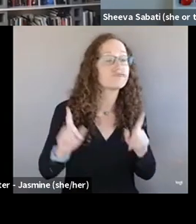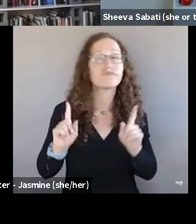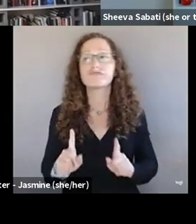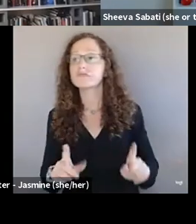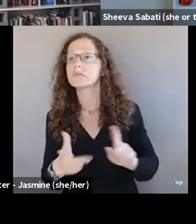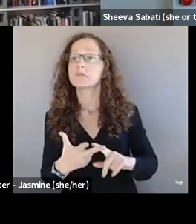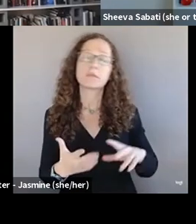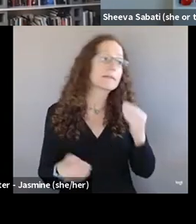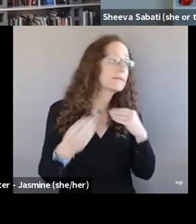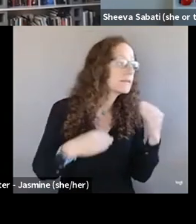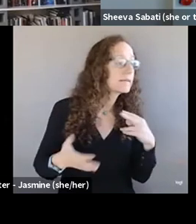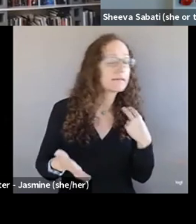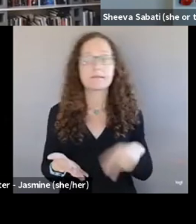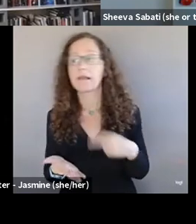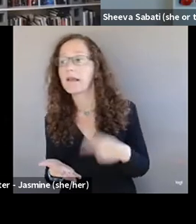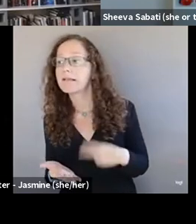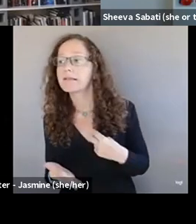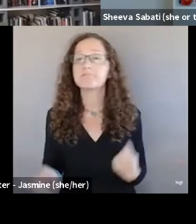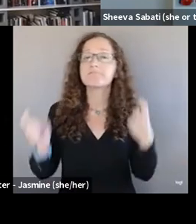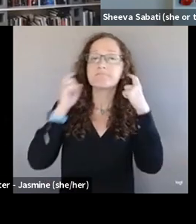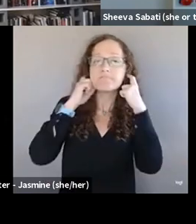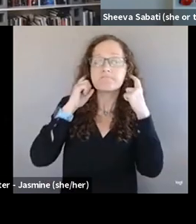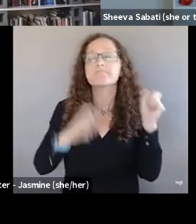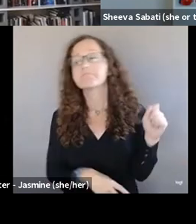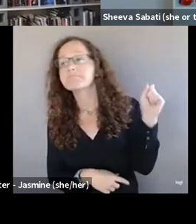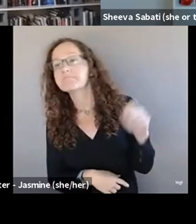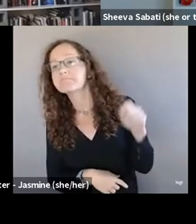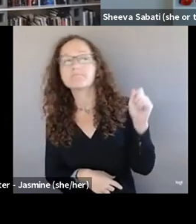we're bumping our heads to our walk on songs, that is study, we